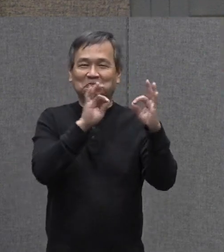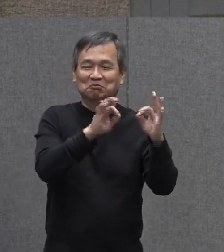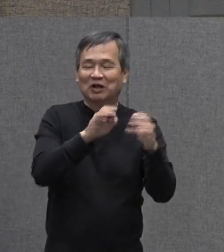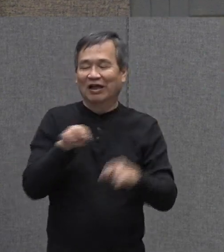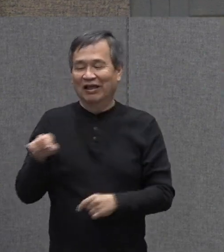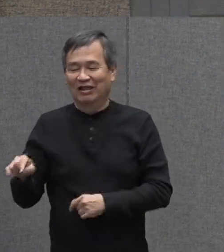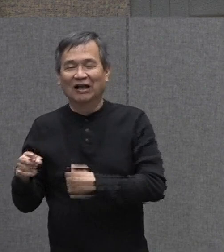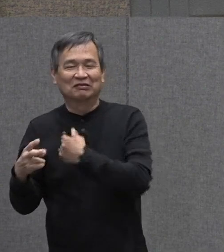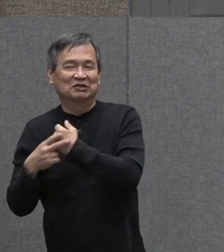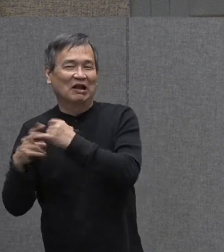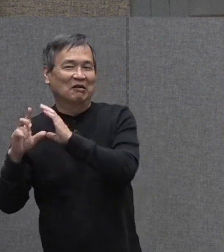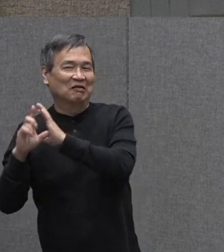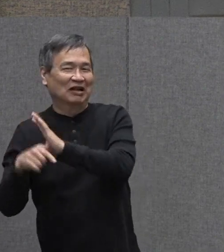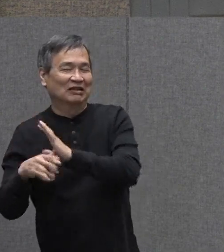Now my remaining fruits